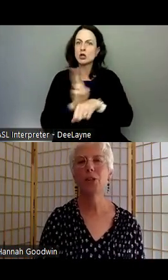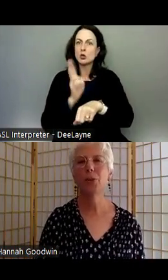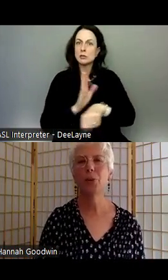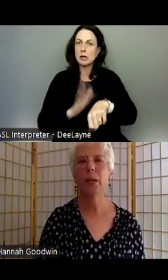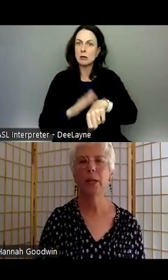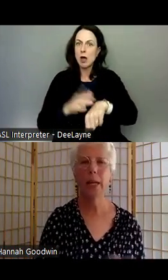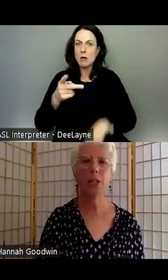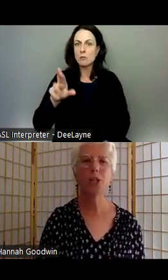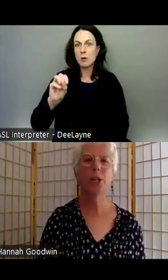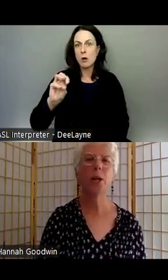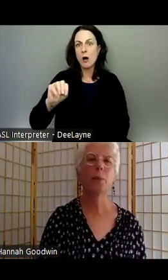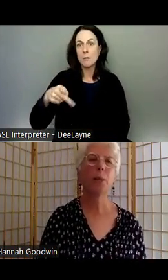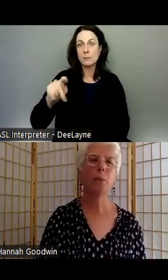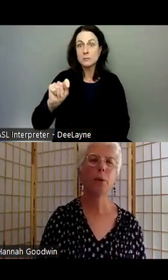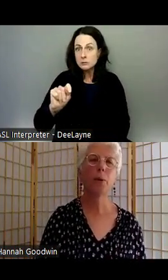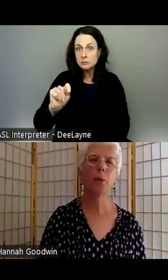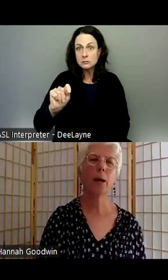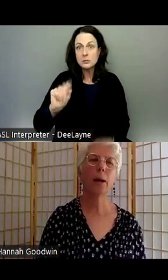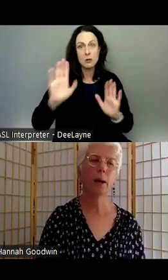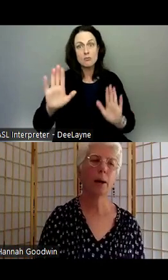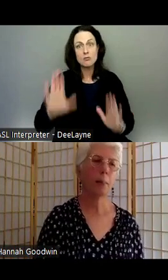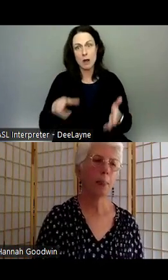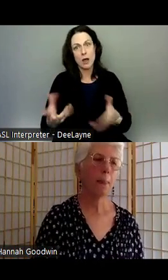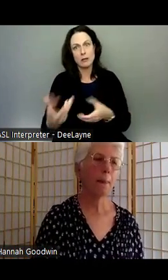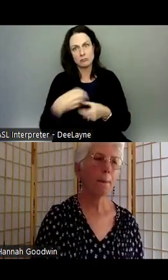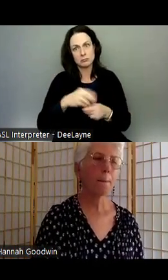to engage people without shifting